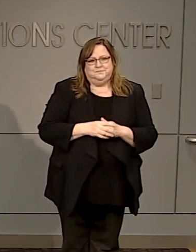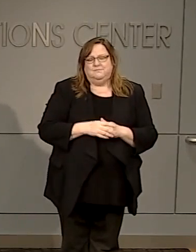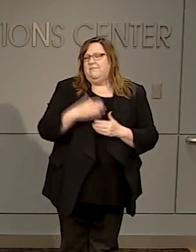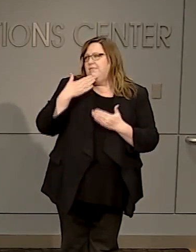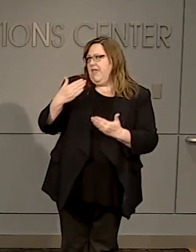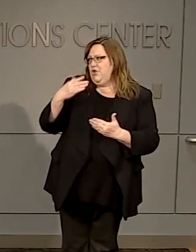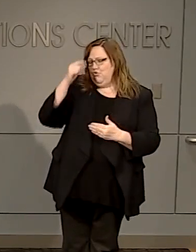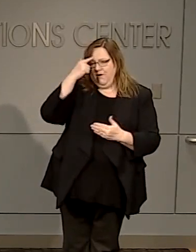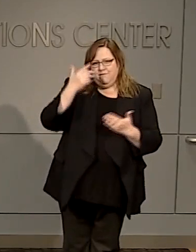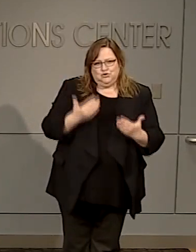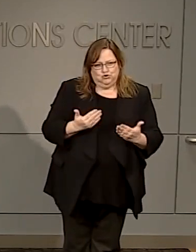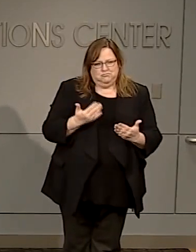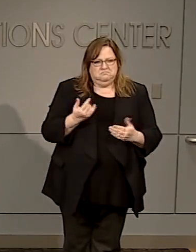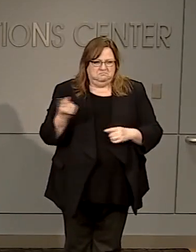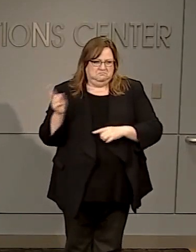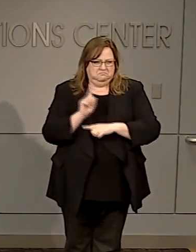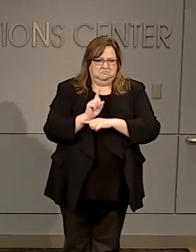SO REMEMBER WHERE WAIT AND